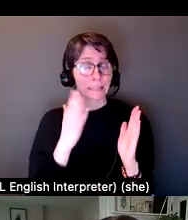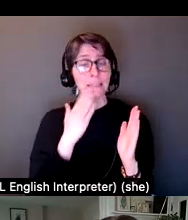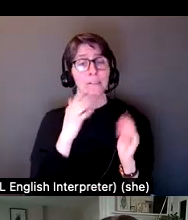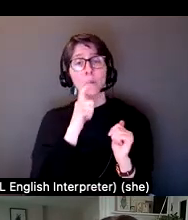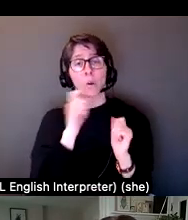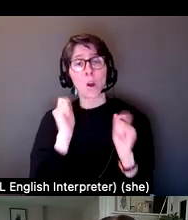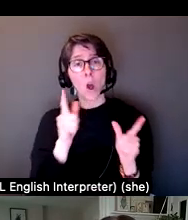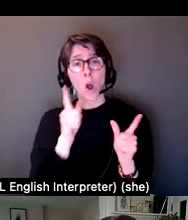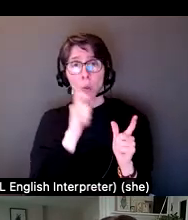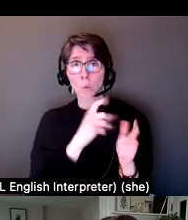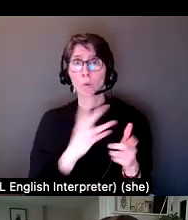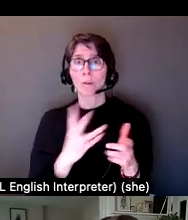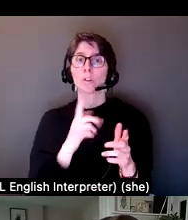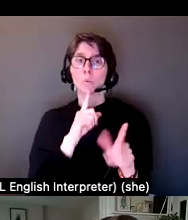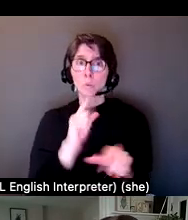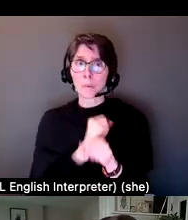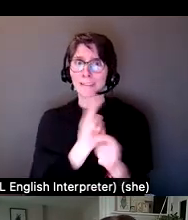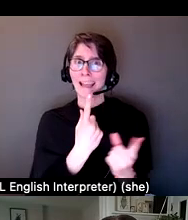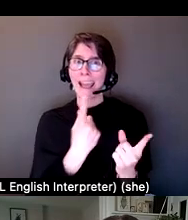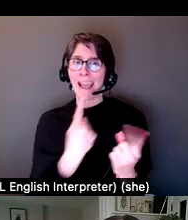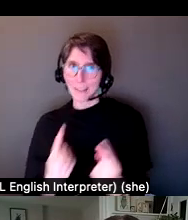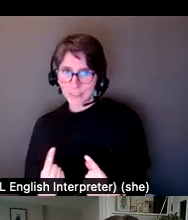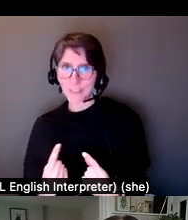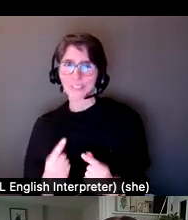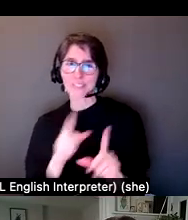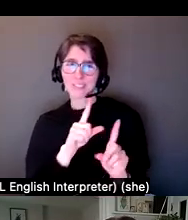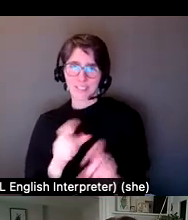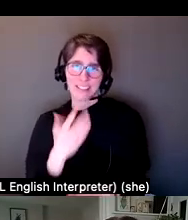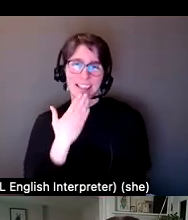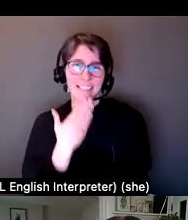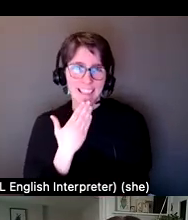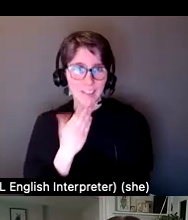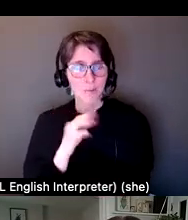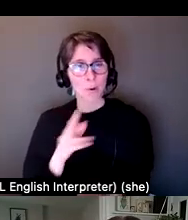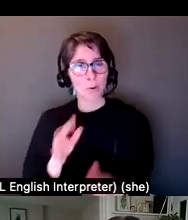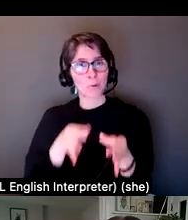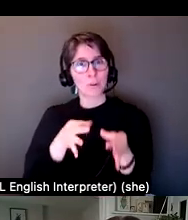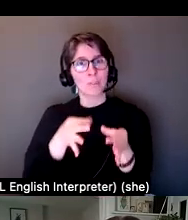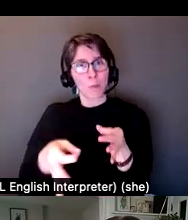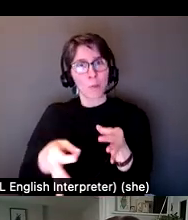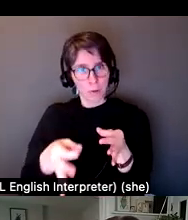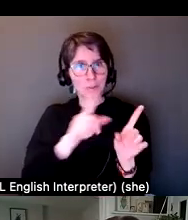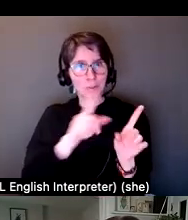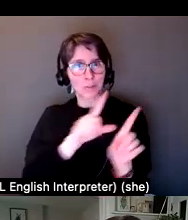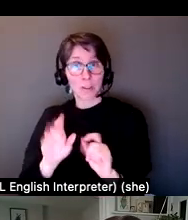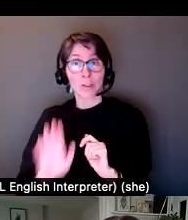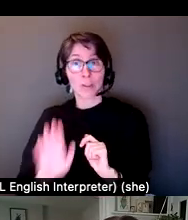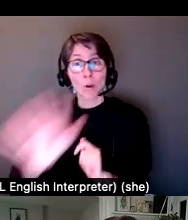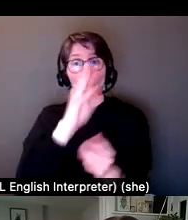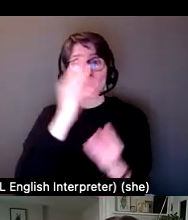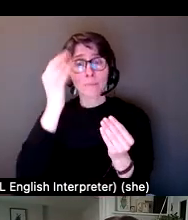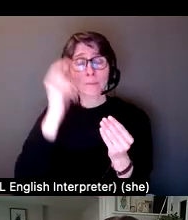the survey or helped share the survey. The data that you provided I think is truly valuable to